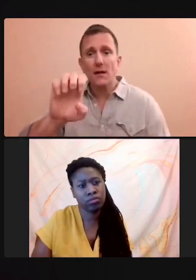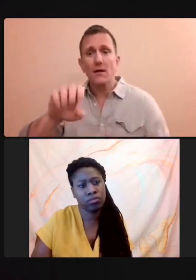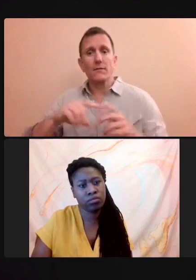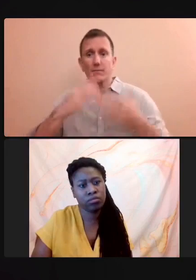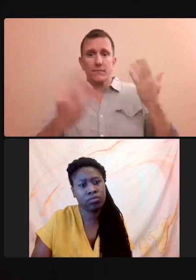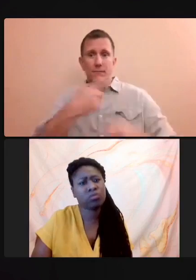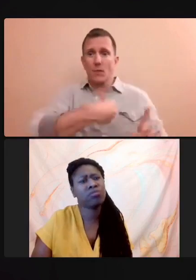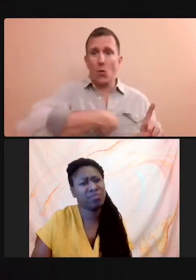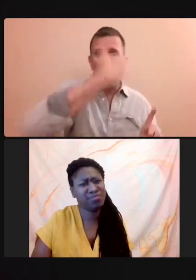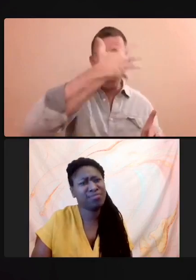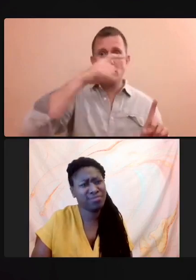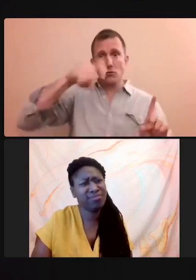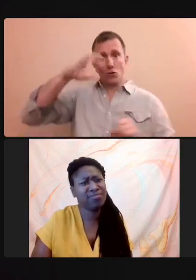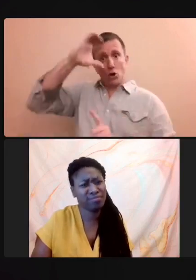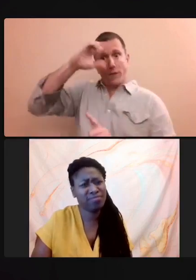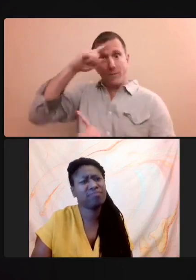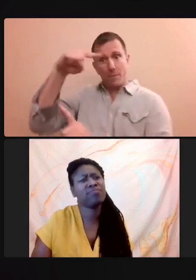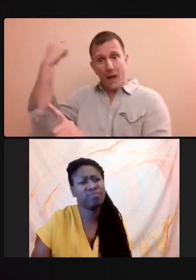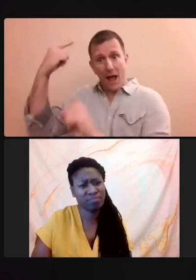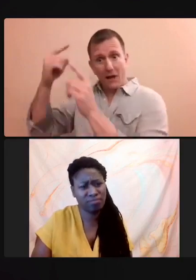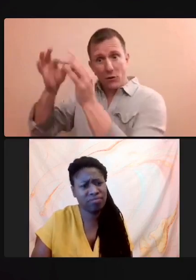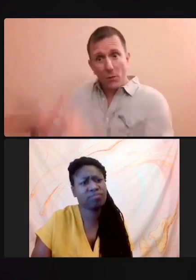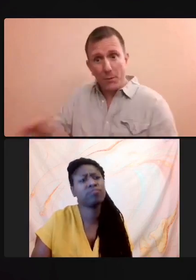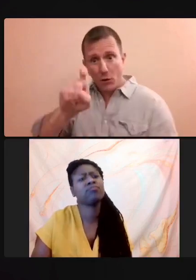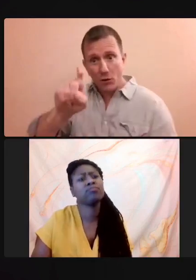hearing culture and deaf culture and how